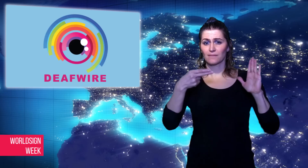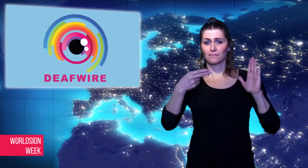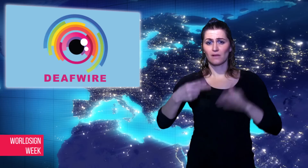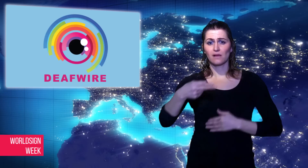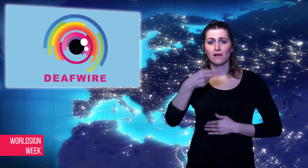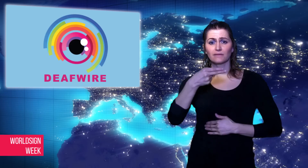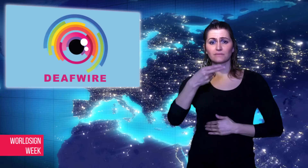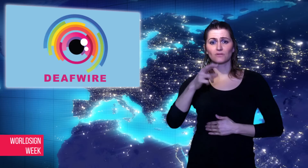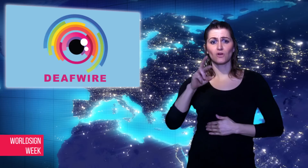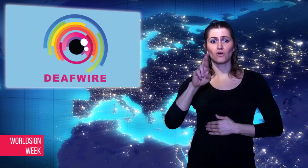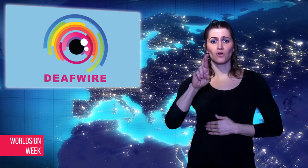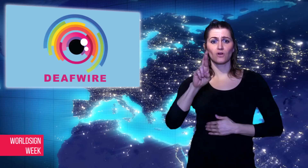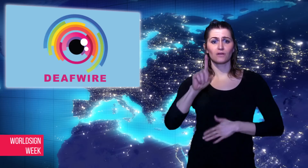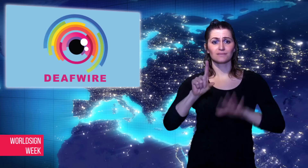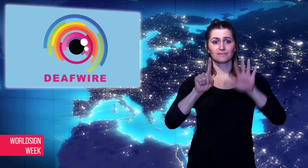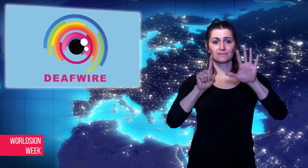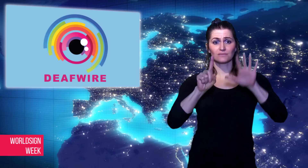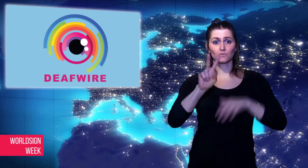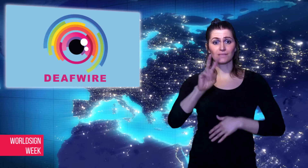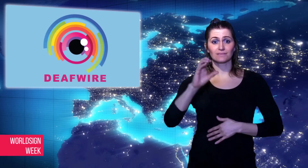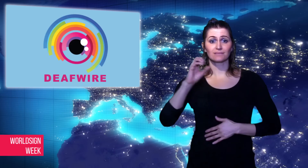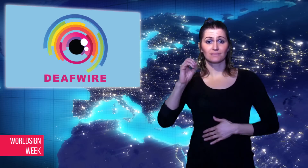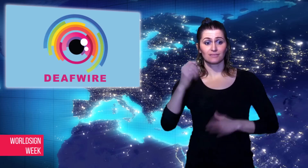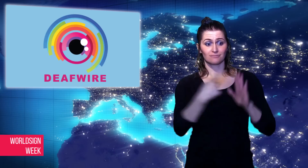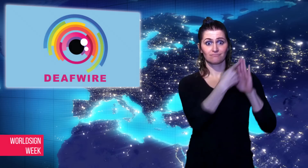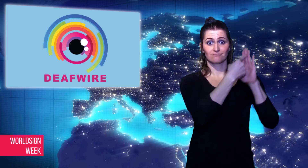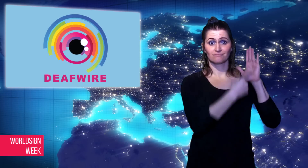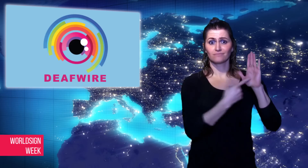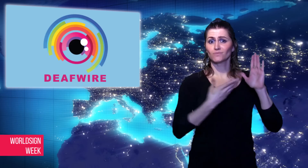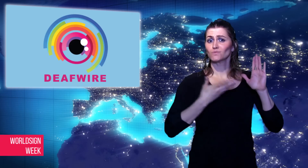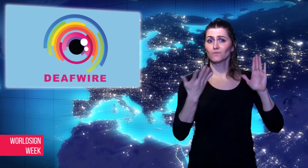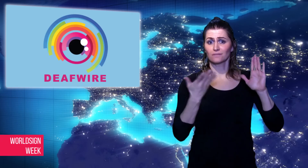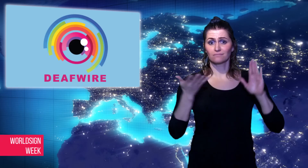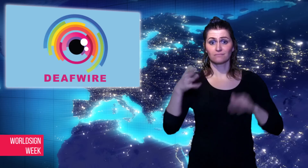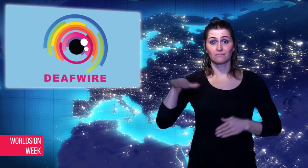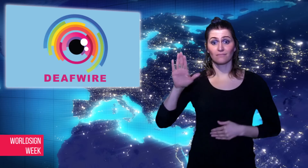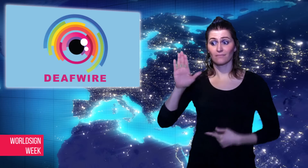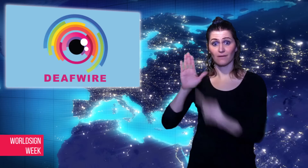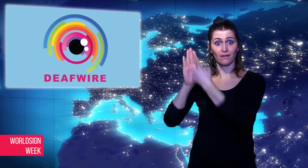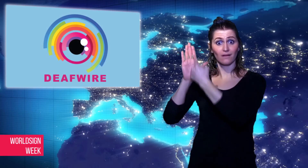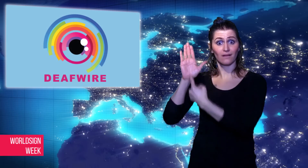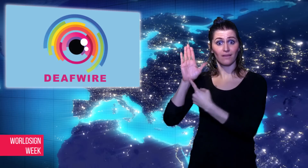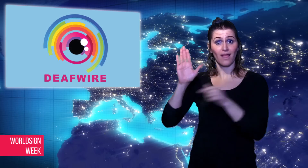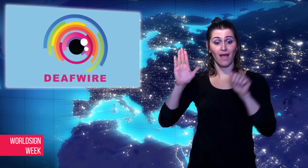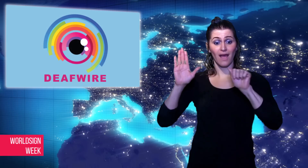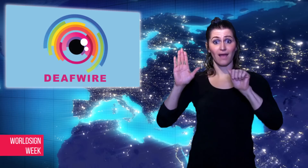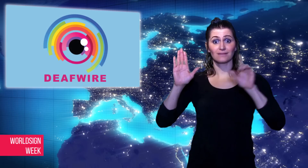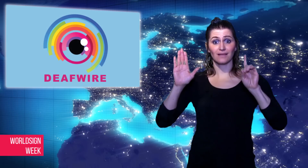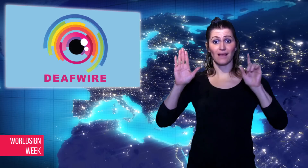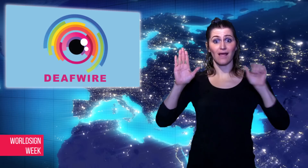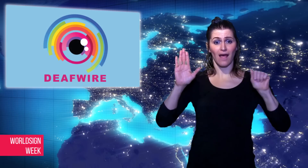Americans with Disabilities Act (ADA). The